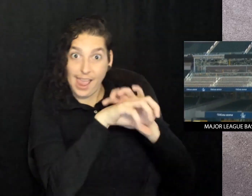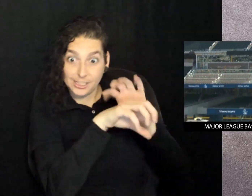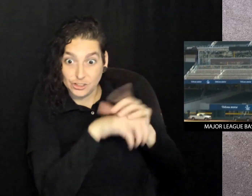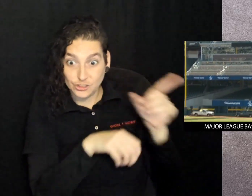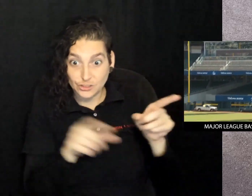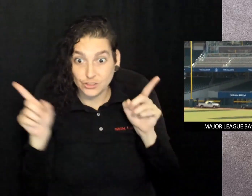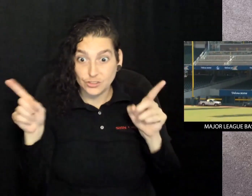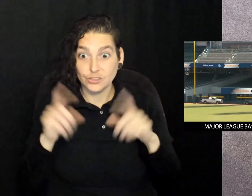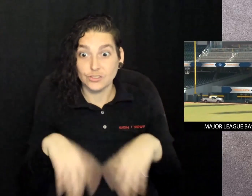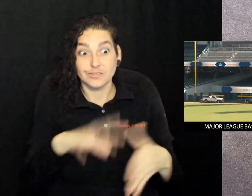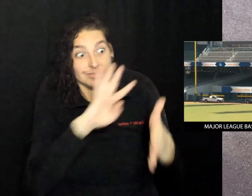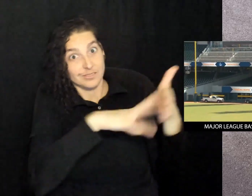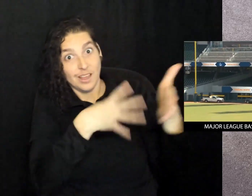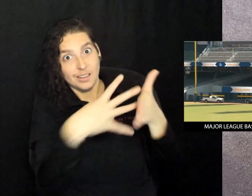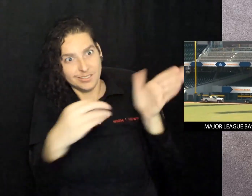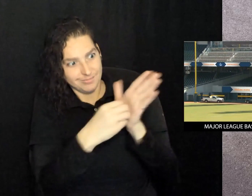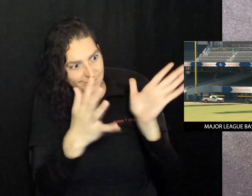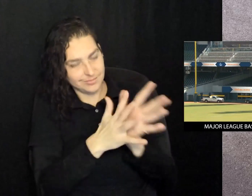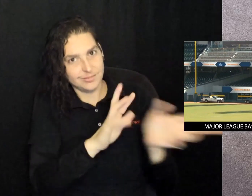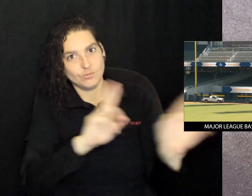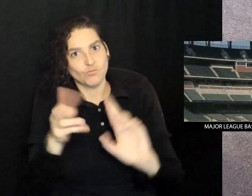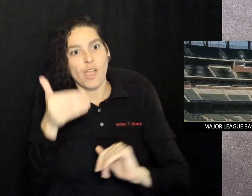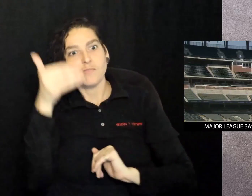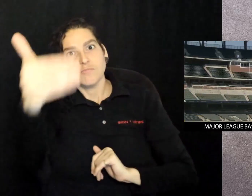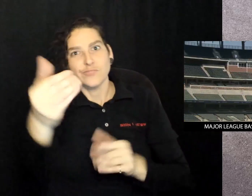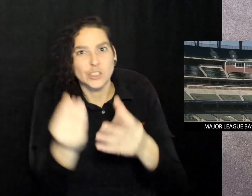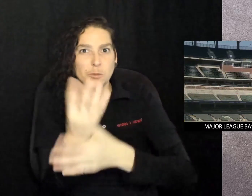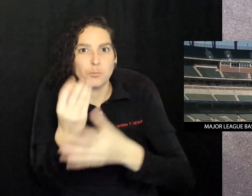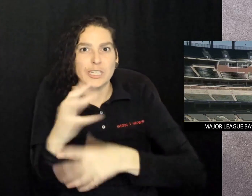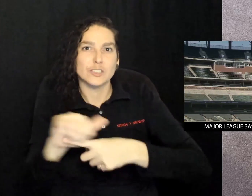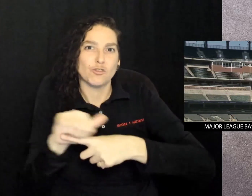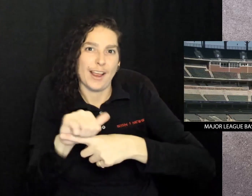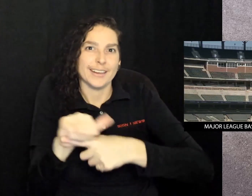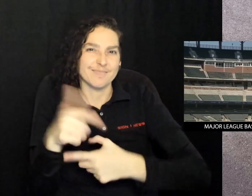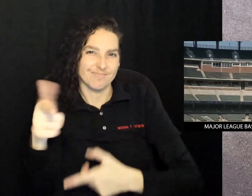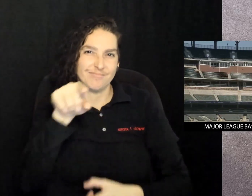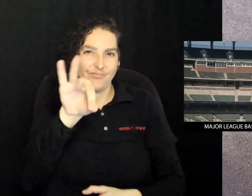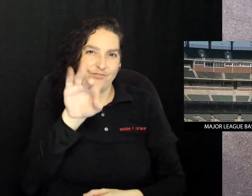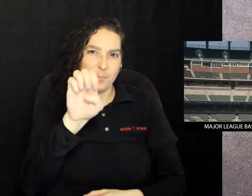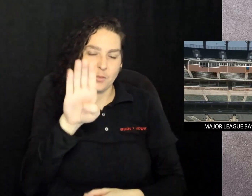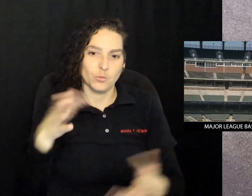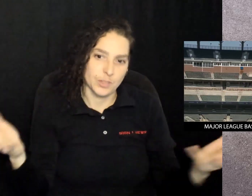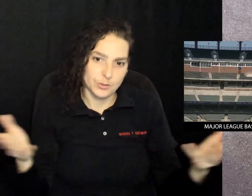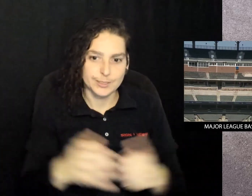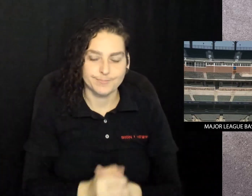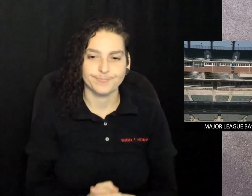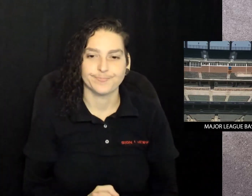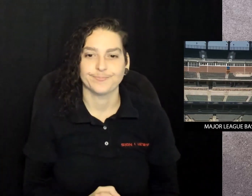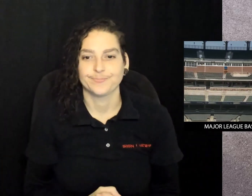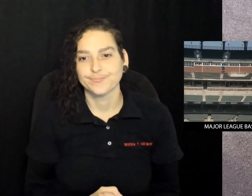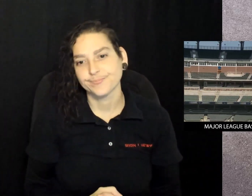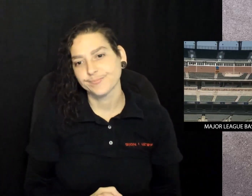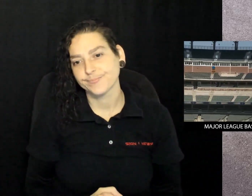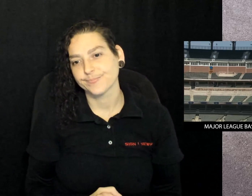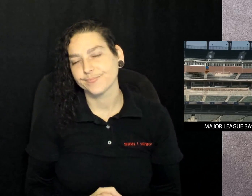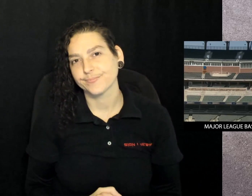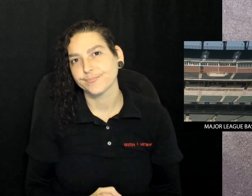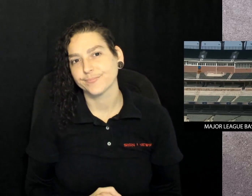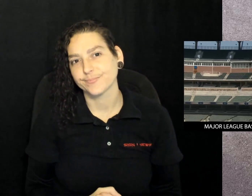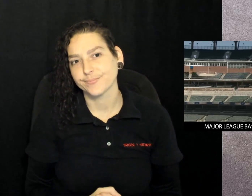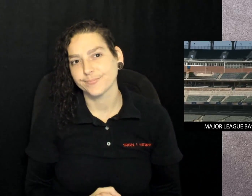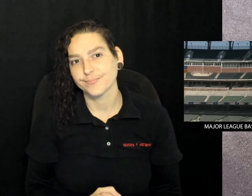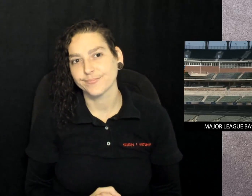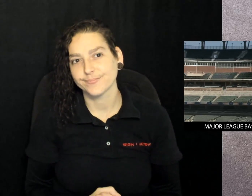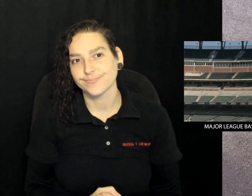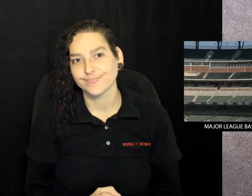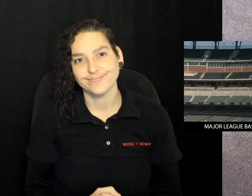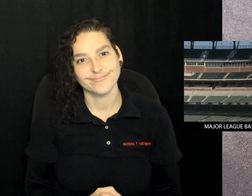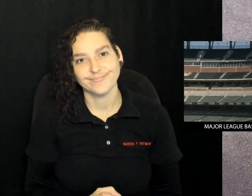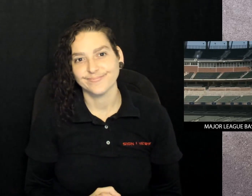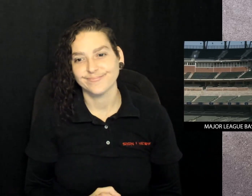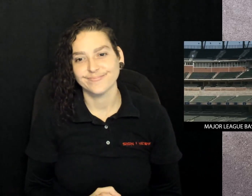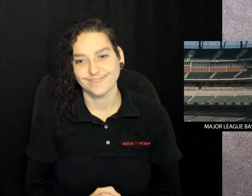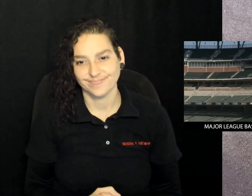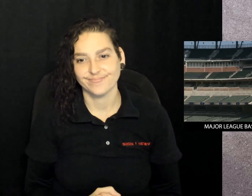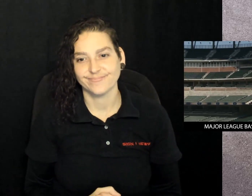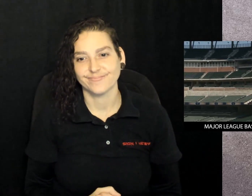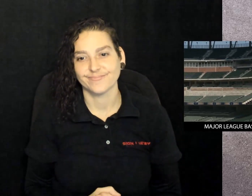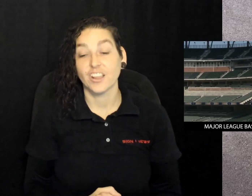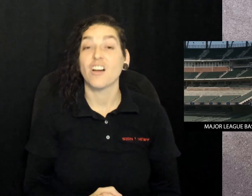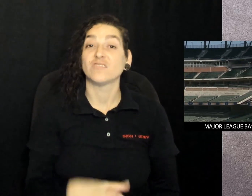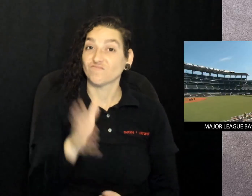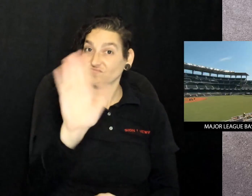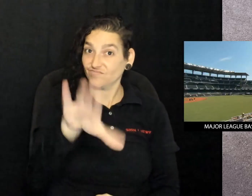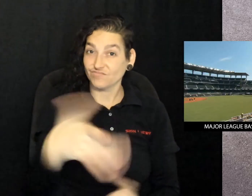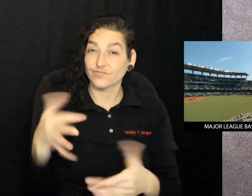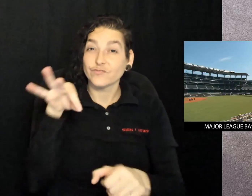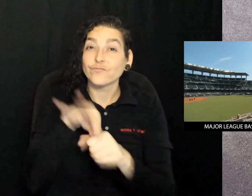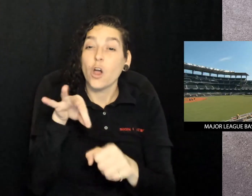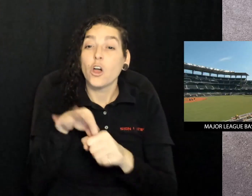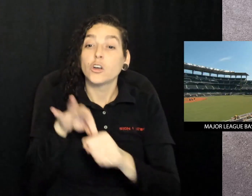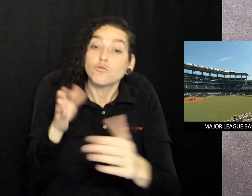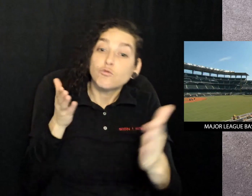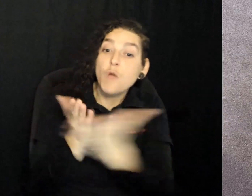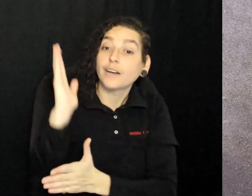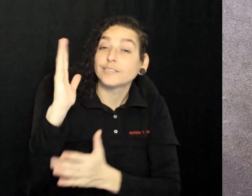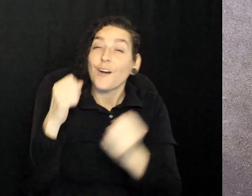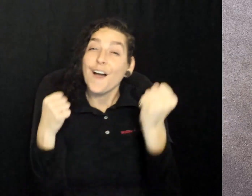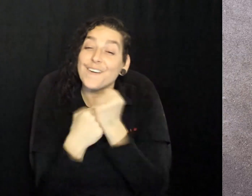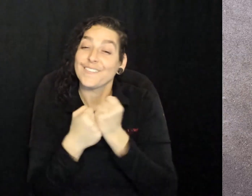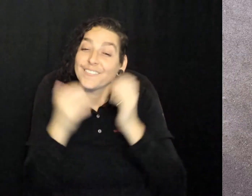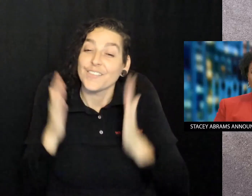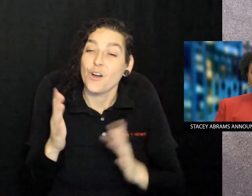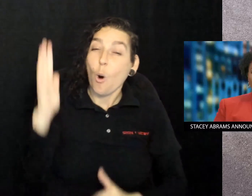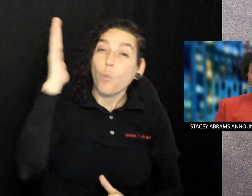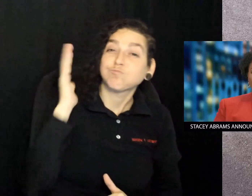when pitchers and catchers are scheduled to report for spring training in February